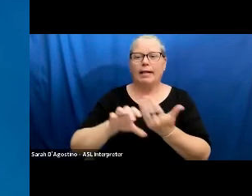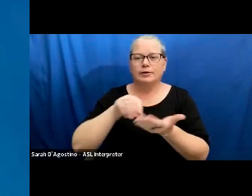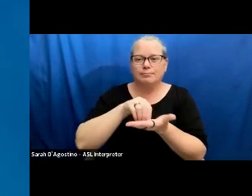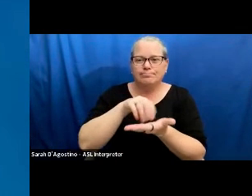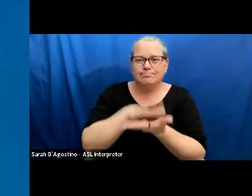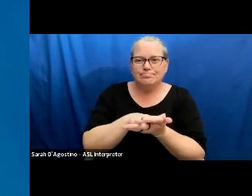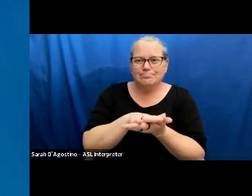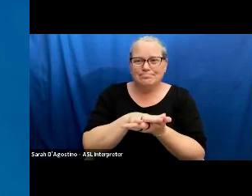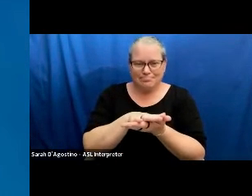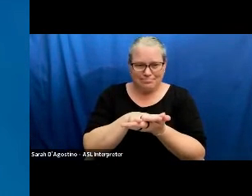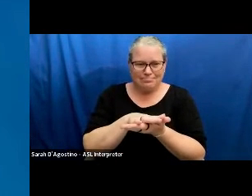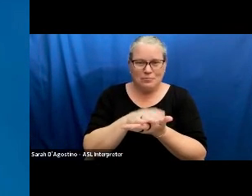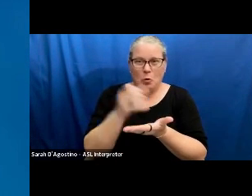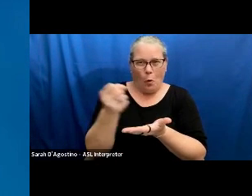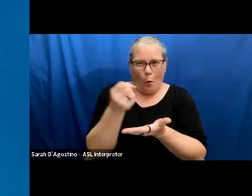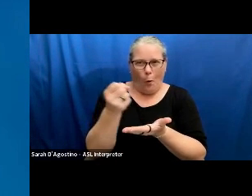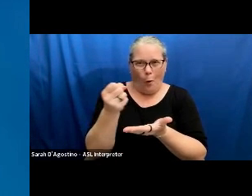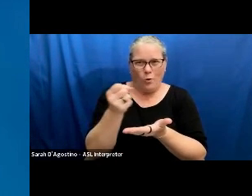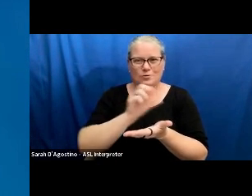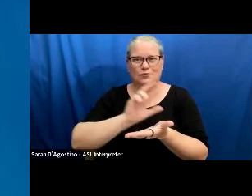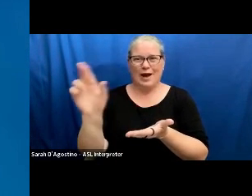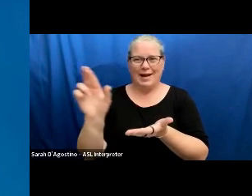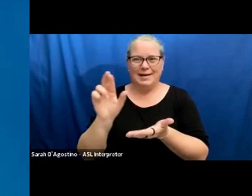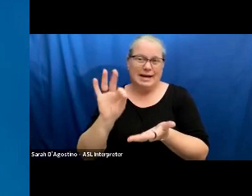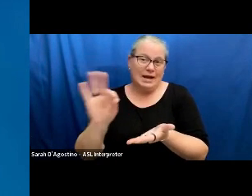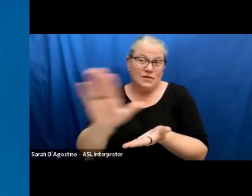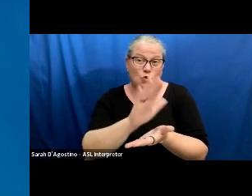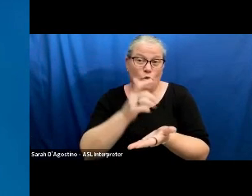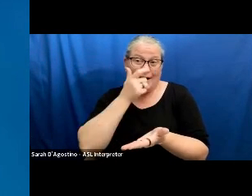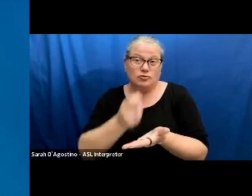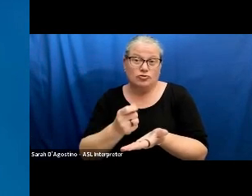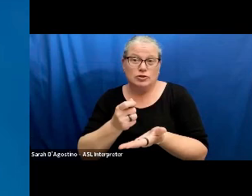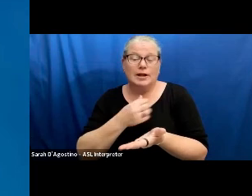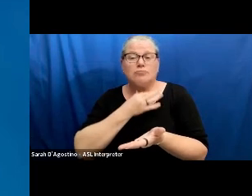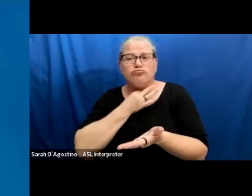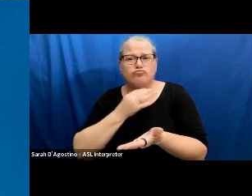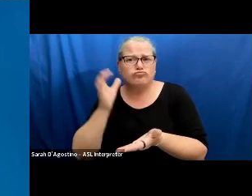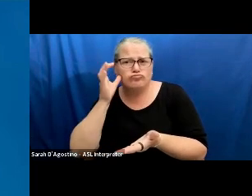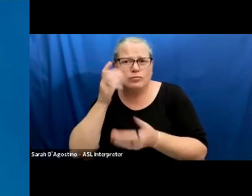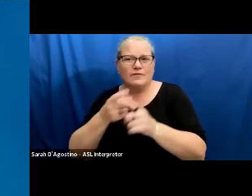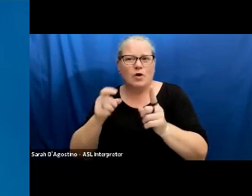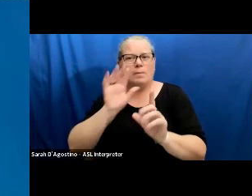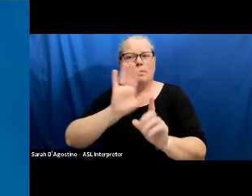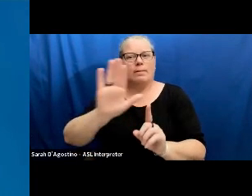from the candidates or their surrogates what their position is on issues that are